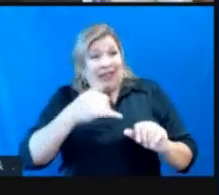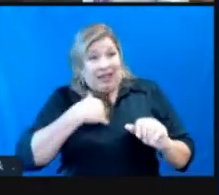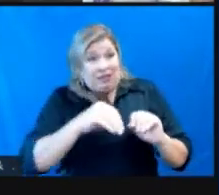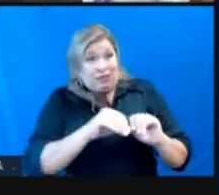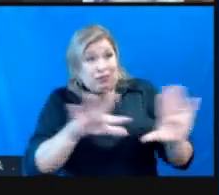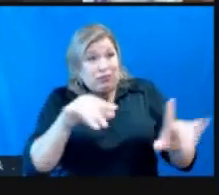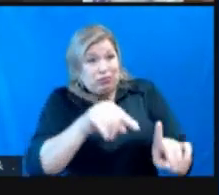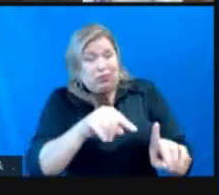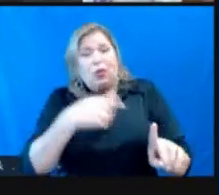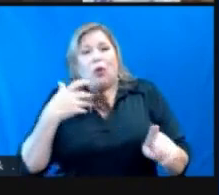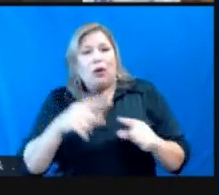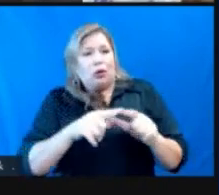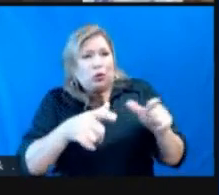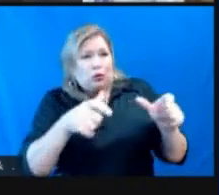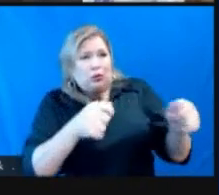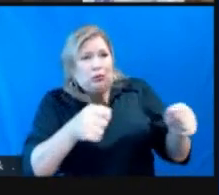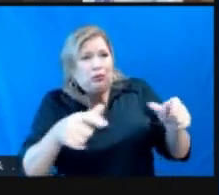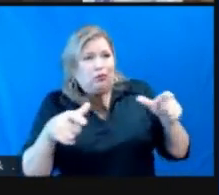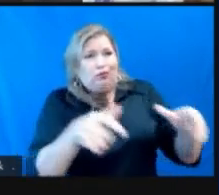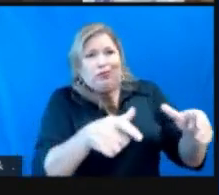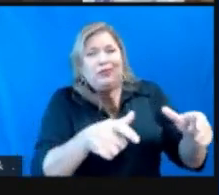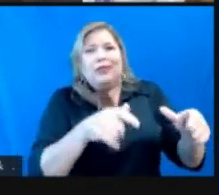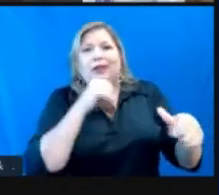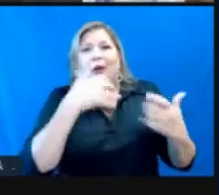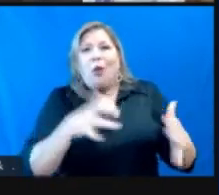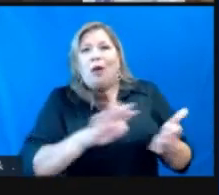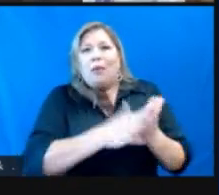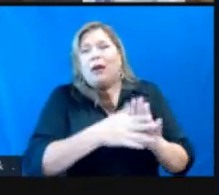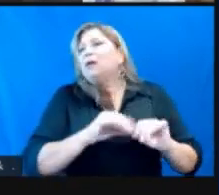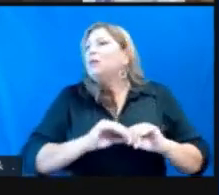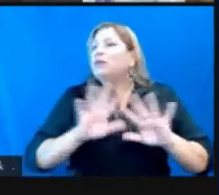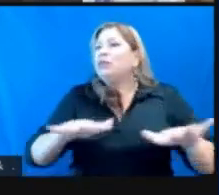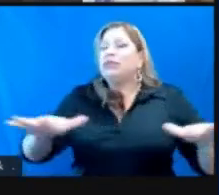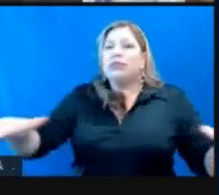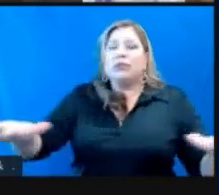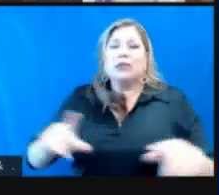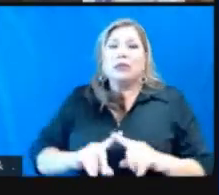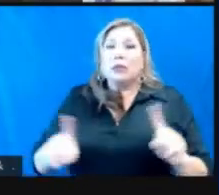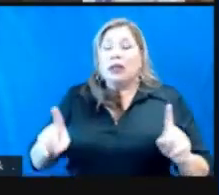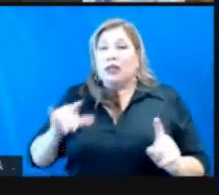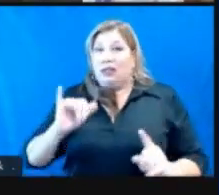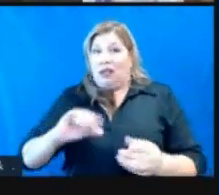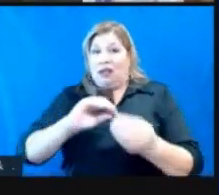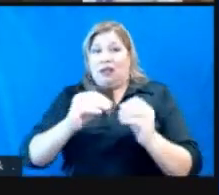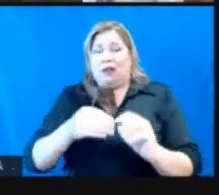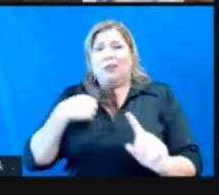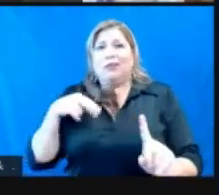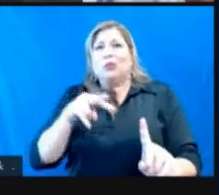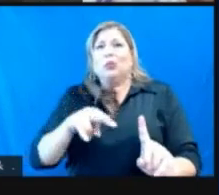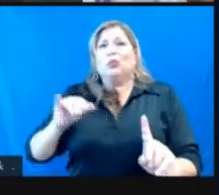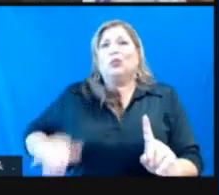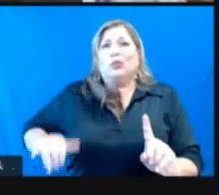becoming many, um, but this number is one of caution, and one that